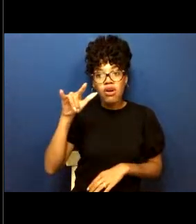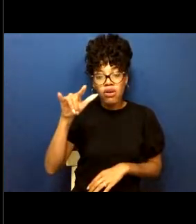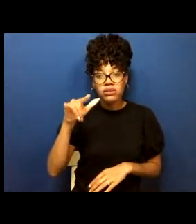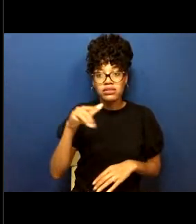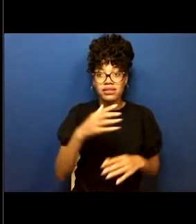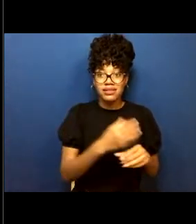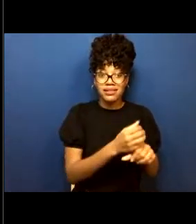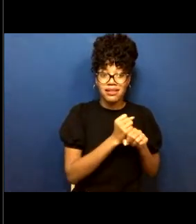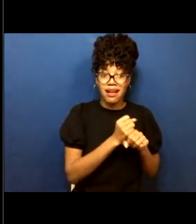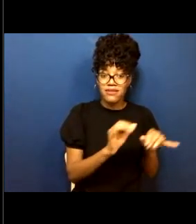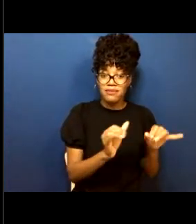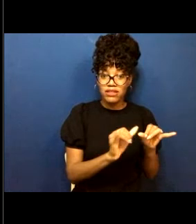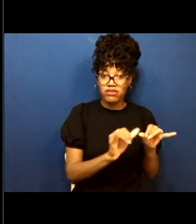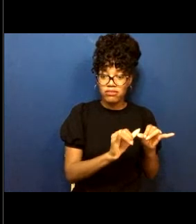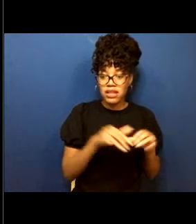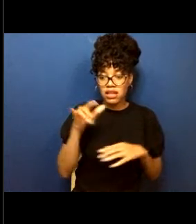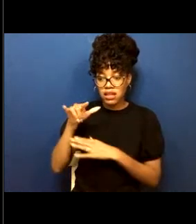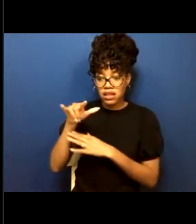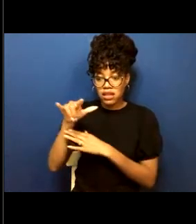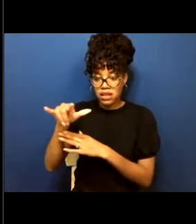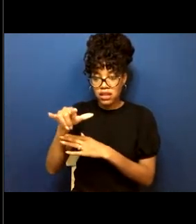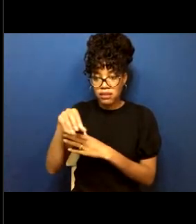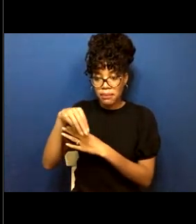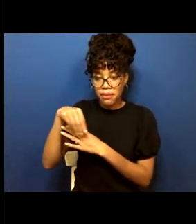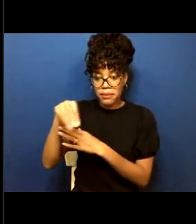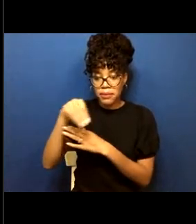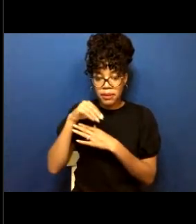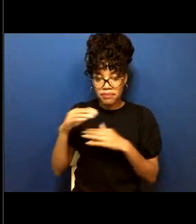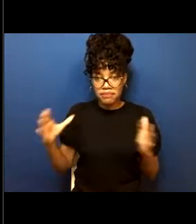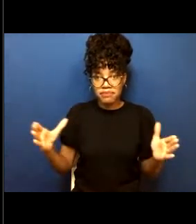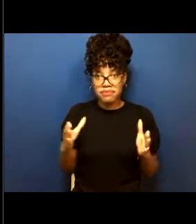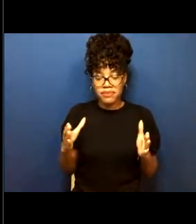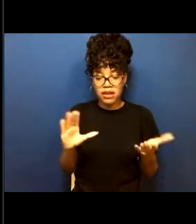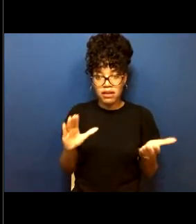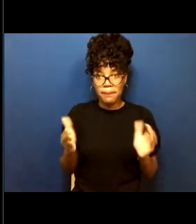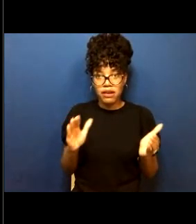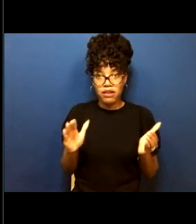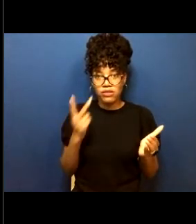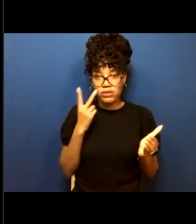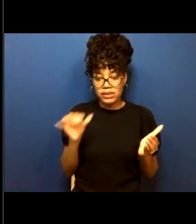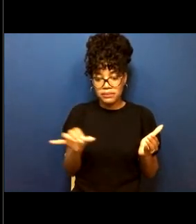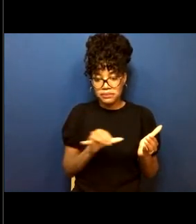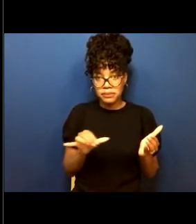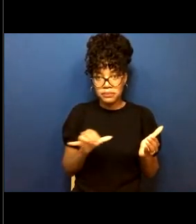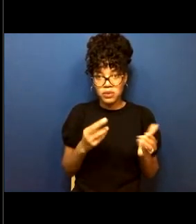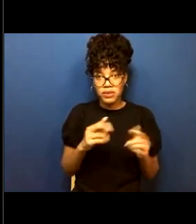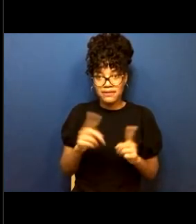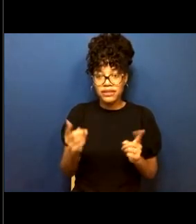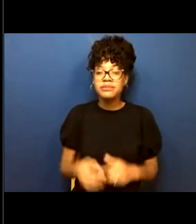with the measurements from the image. Next slide. And now what I'm going to show you is a really cool video